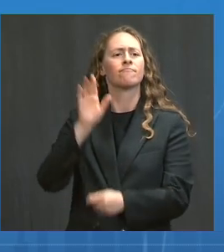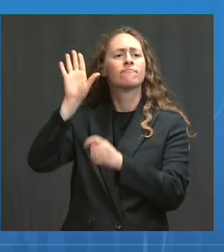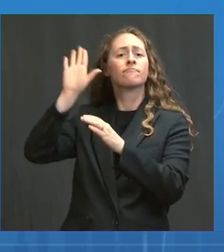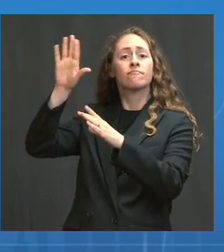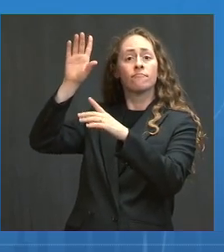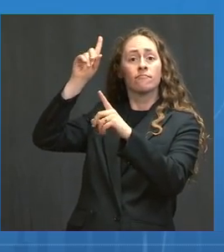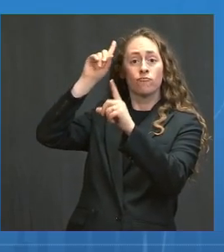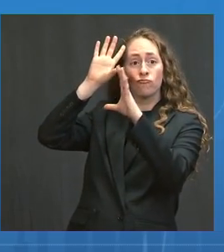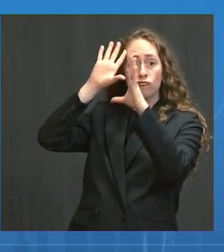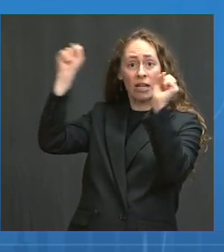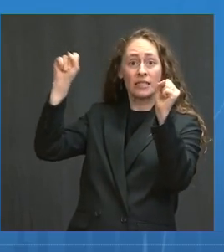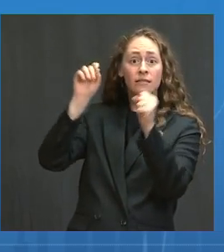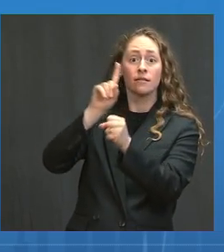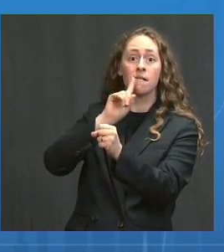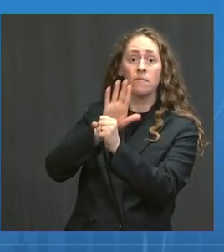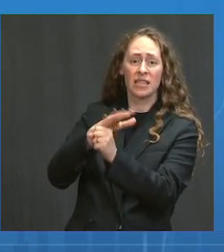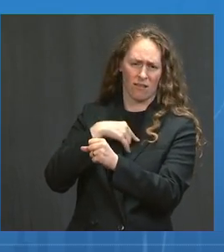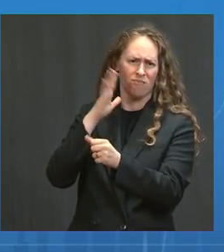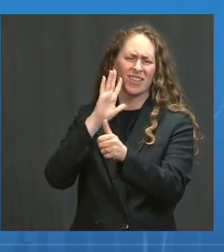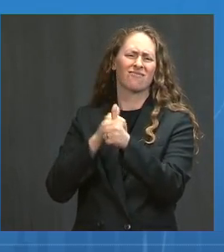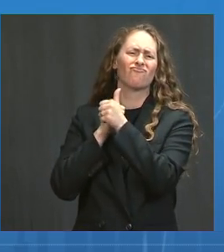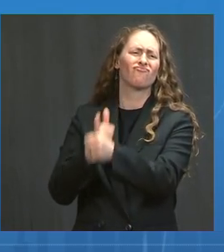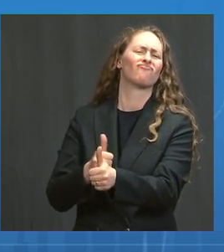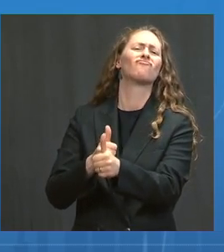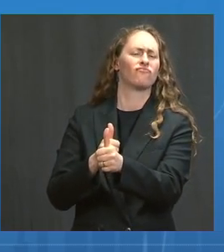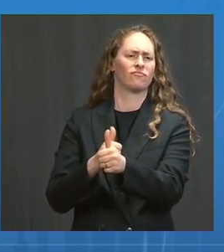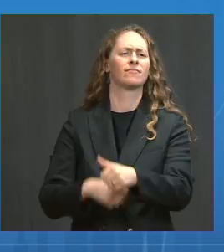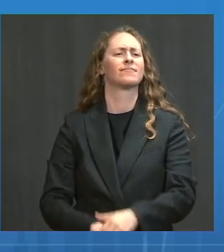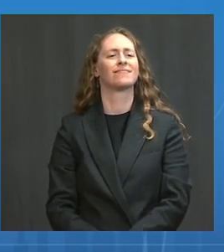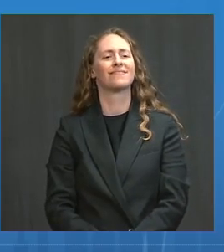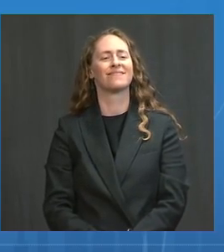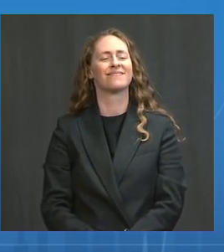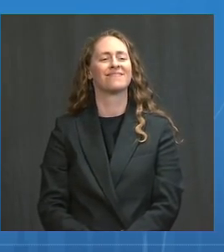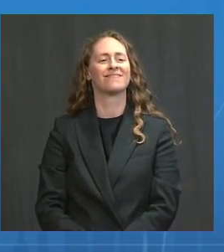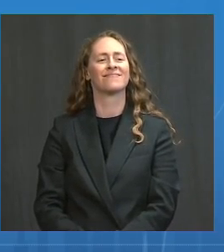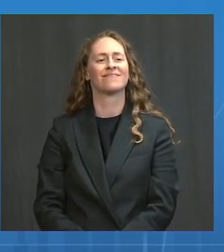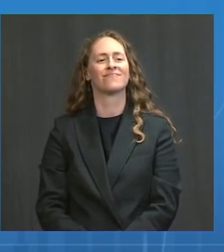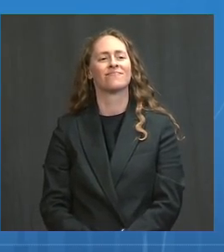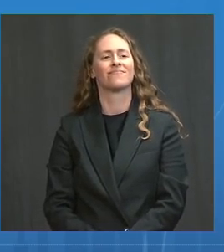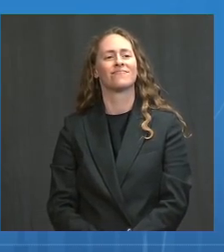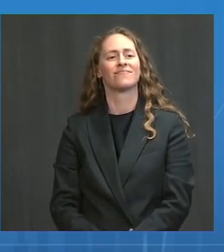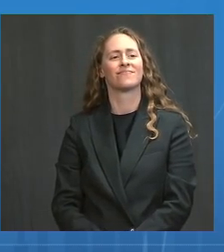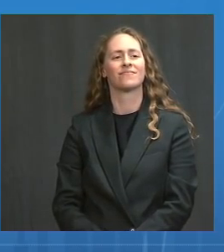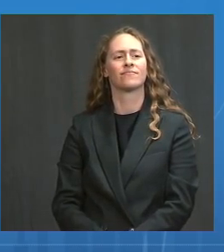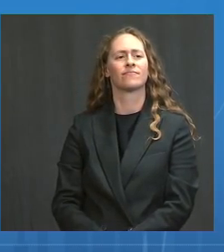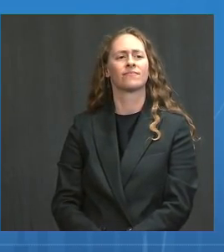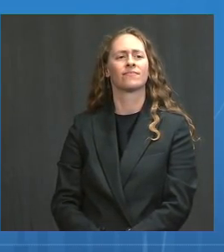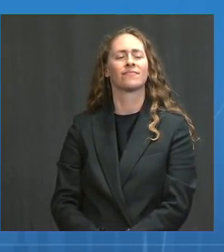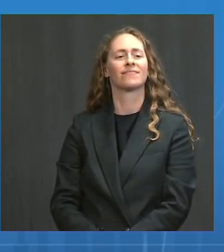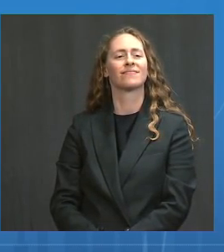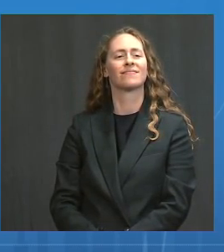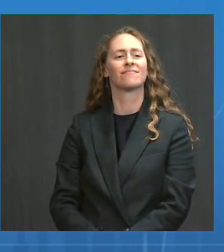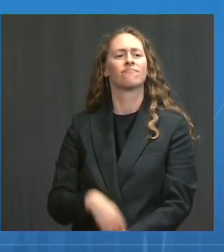Over the past several weeks, the President has committed to sharing 580 million doses of vaccine to the world,